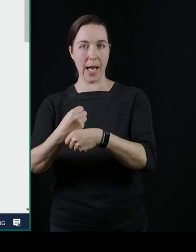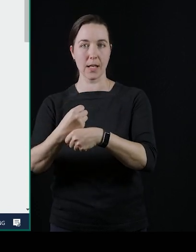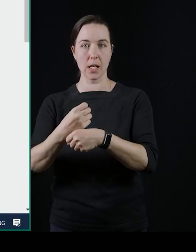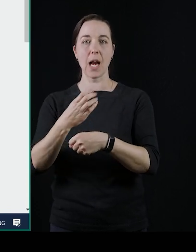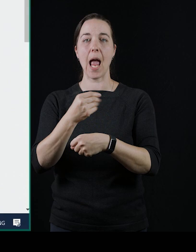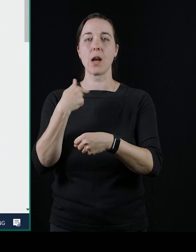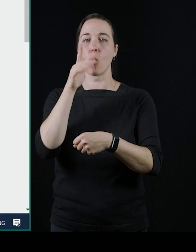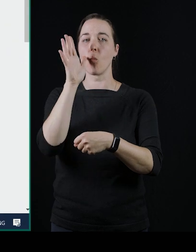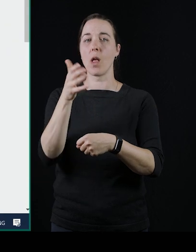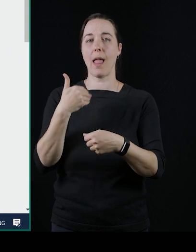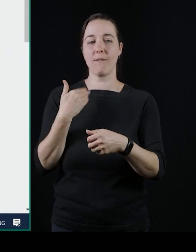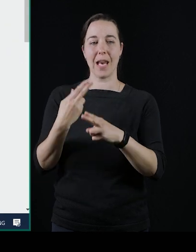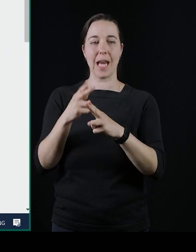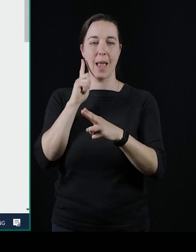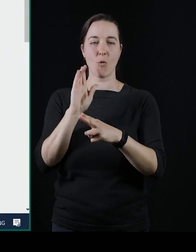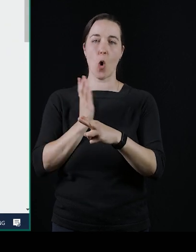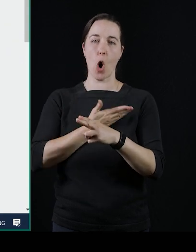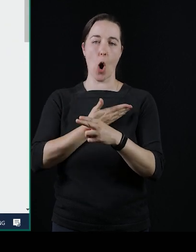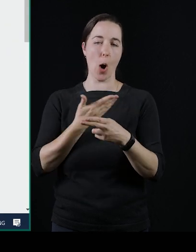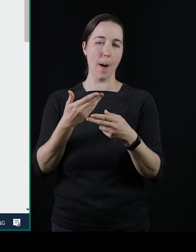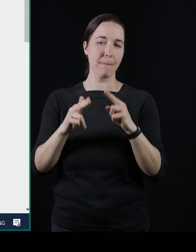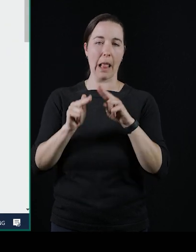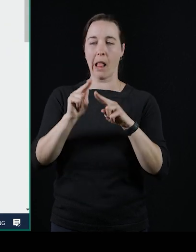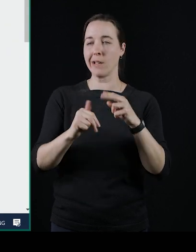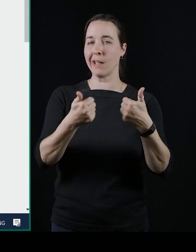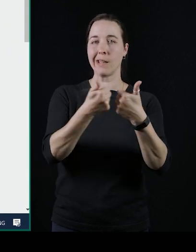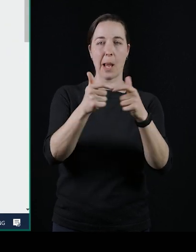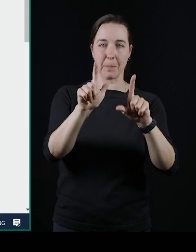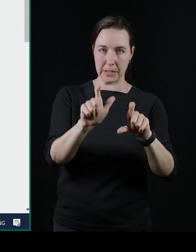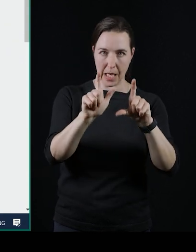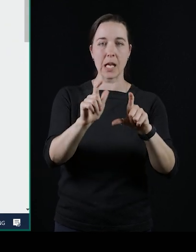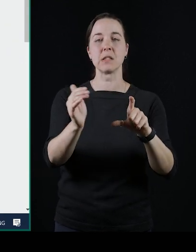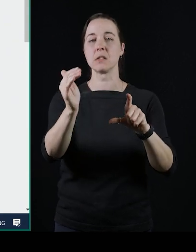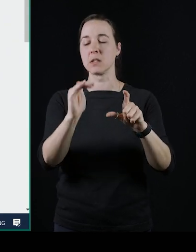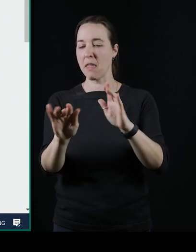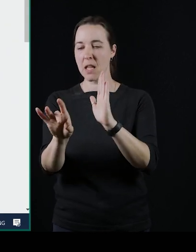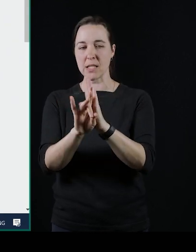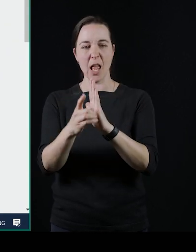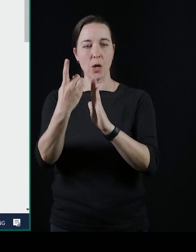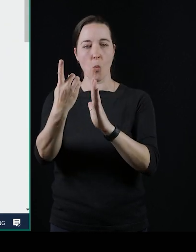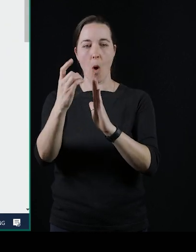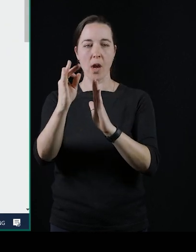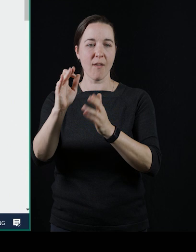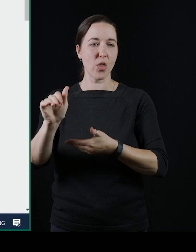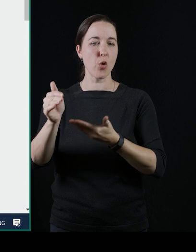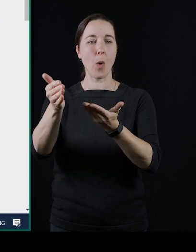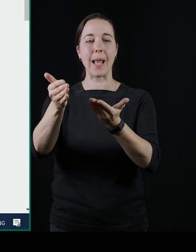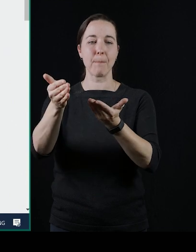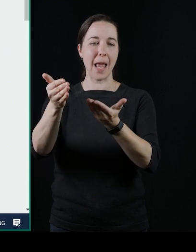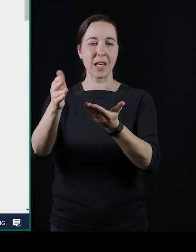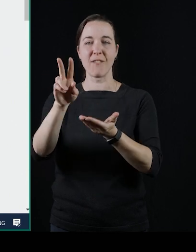We were going to have a name for a build, name it test, gonna select one of the recommended visual machines.